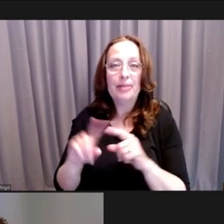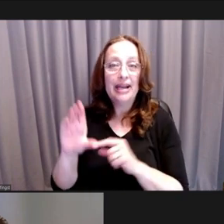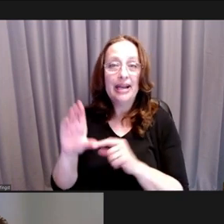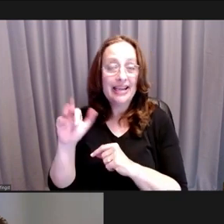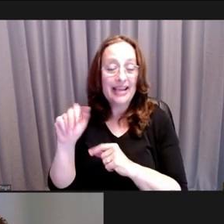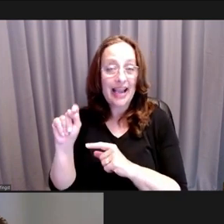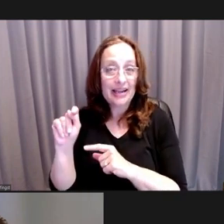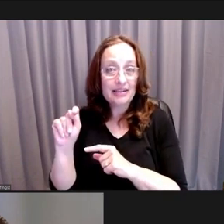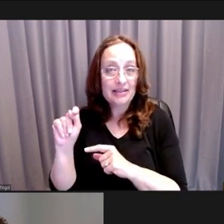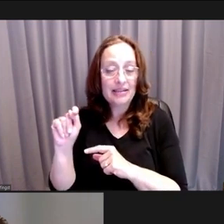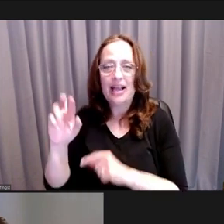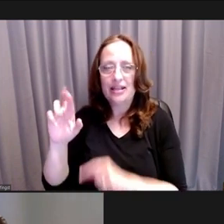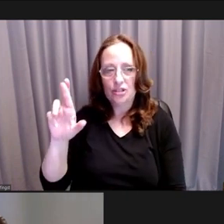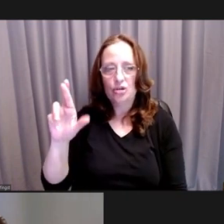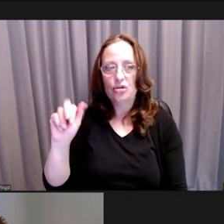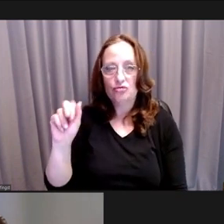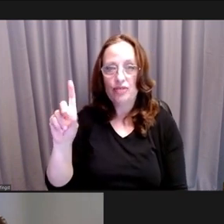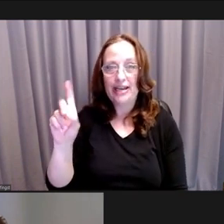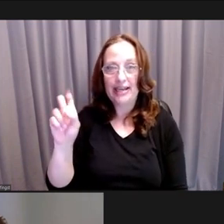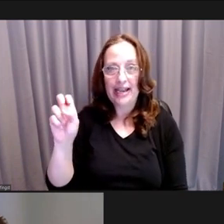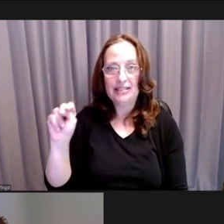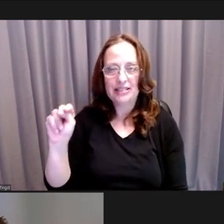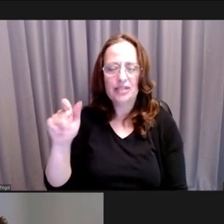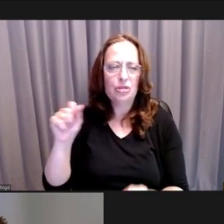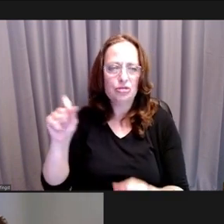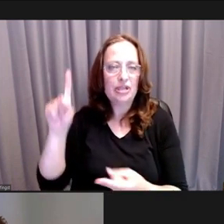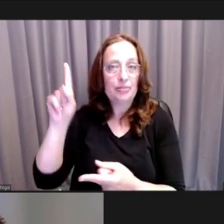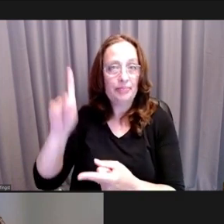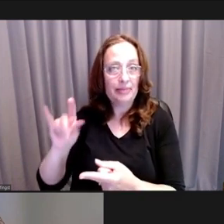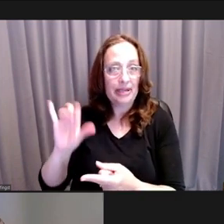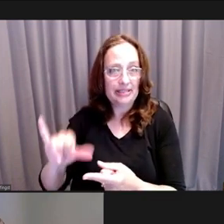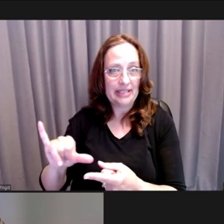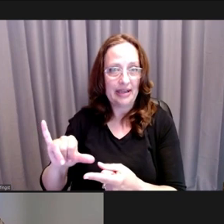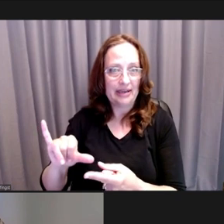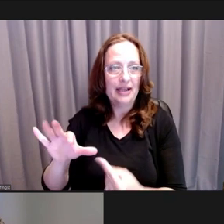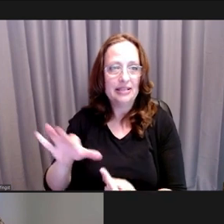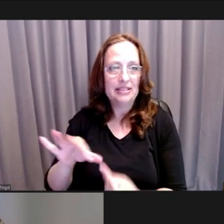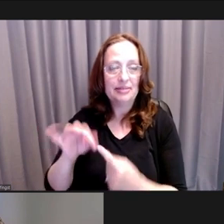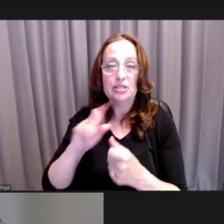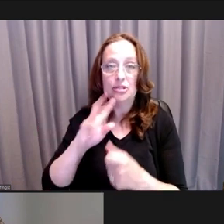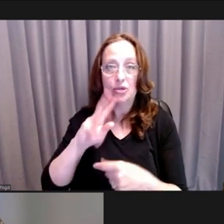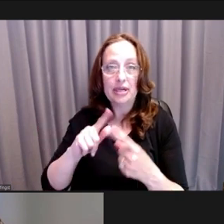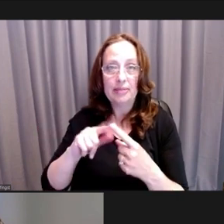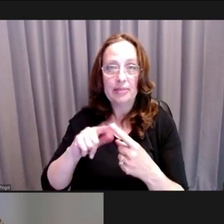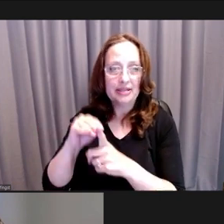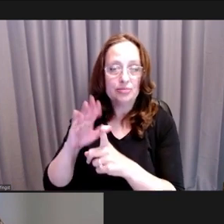low. But we try to minimize that. Especially when we're talking about exposure for kids.